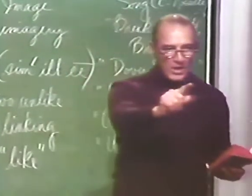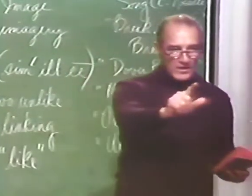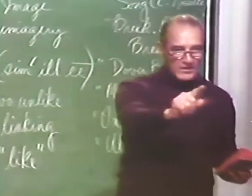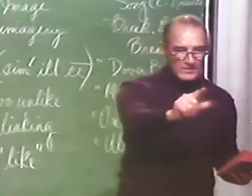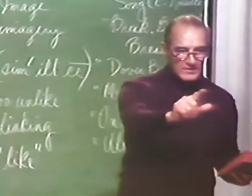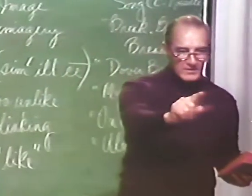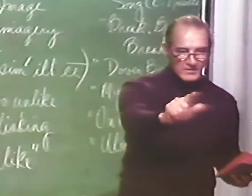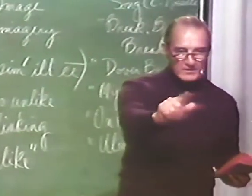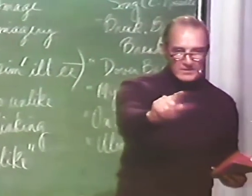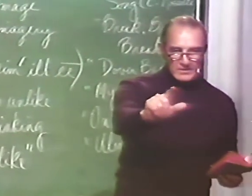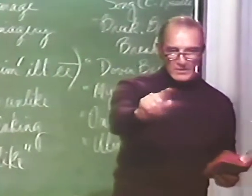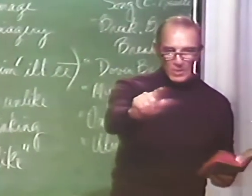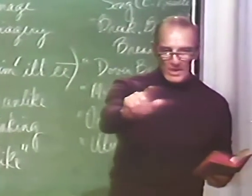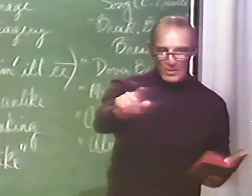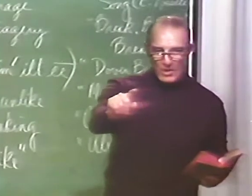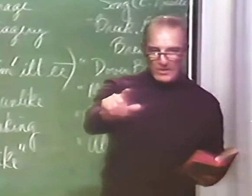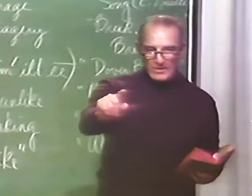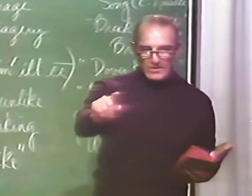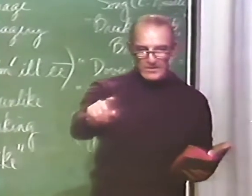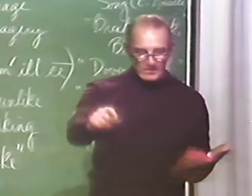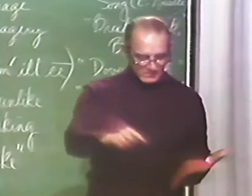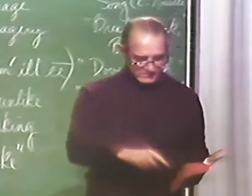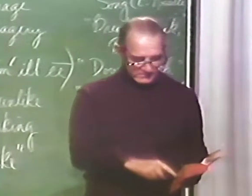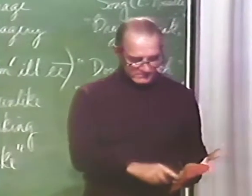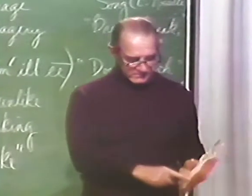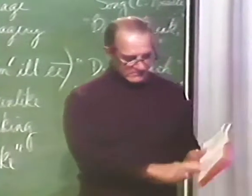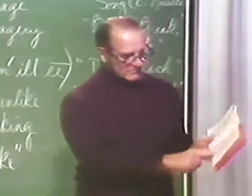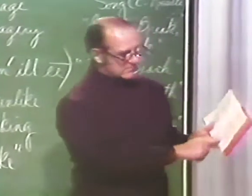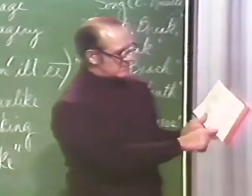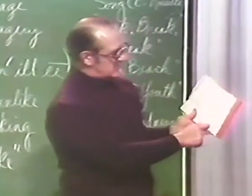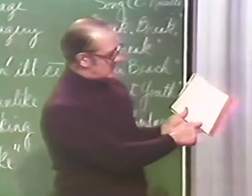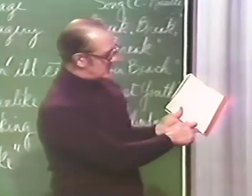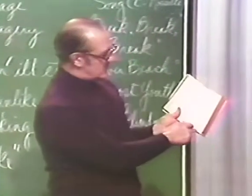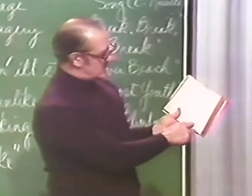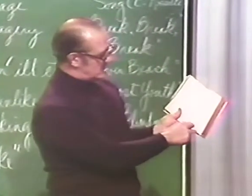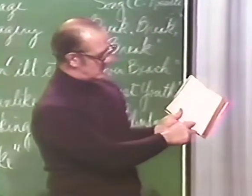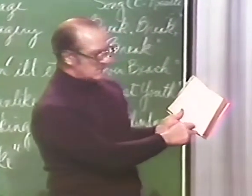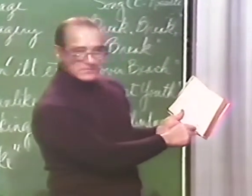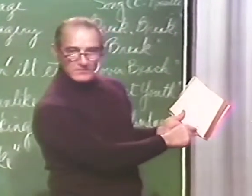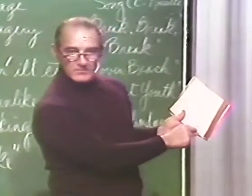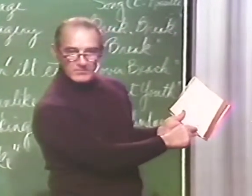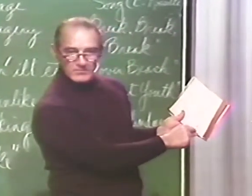PAGE 21. [STUDENT COUGHING]